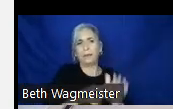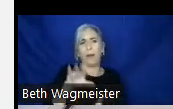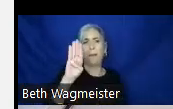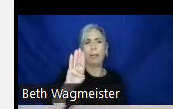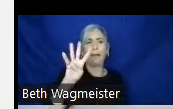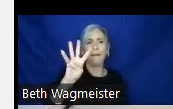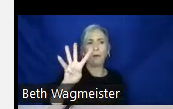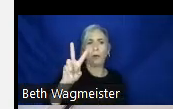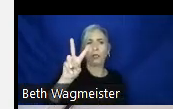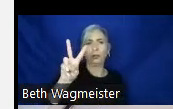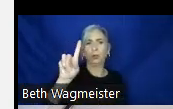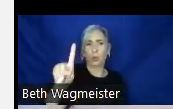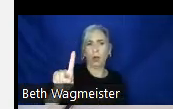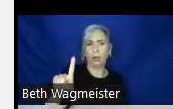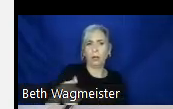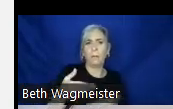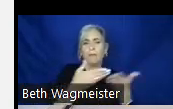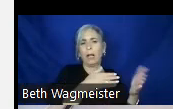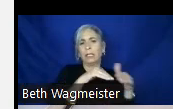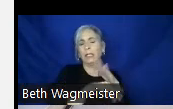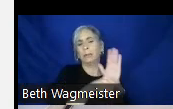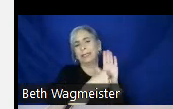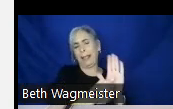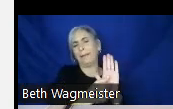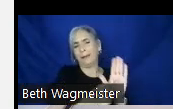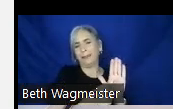accessible examples are helpful too. That is something to look for as well when you